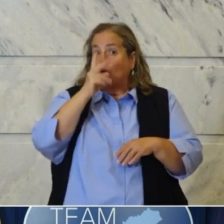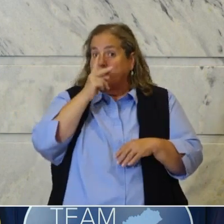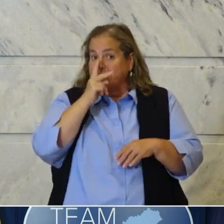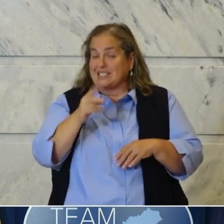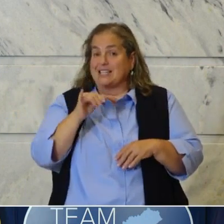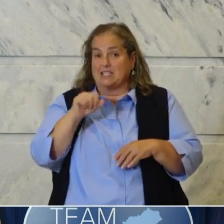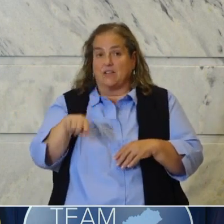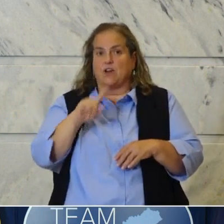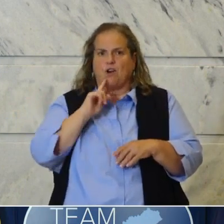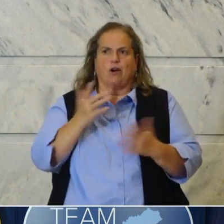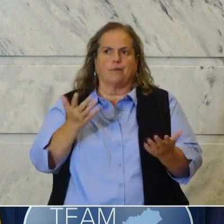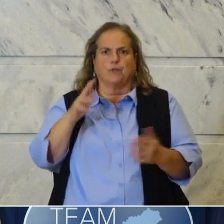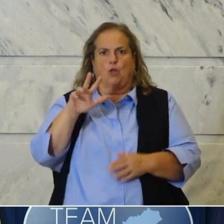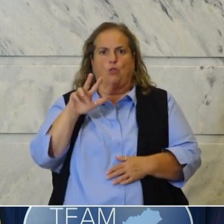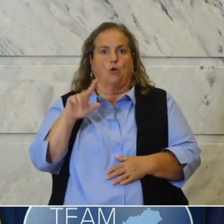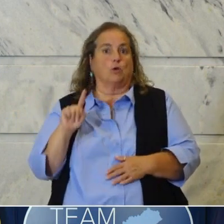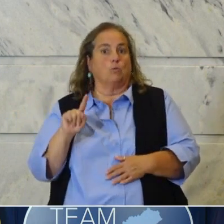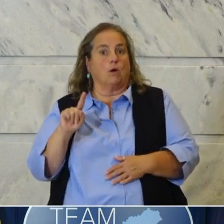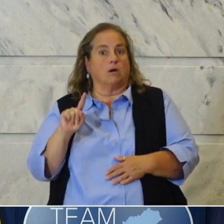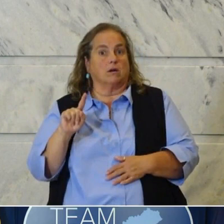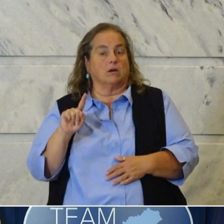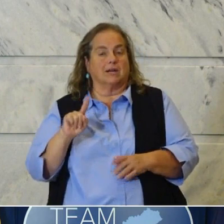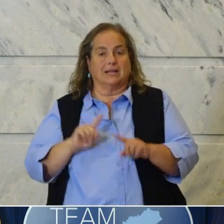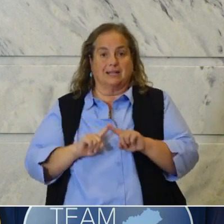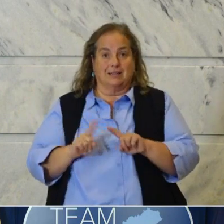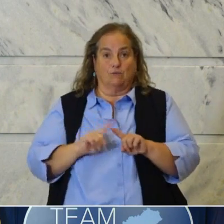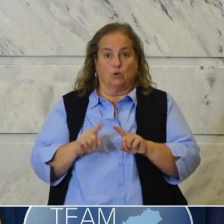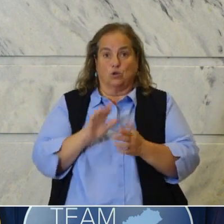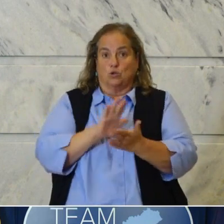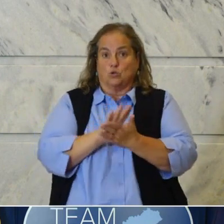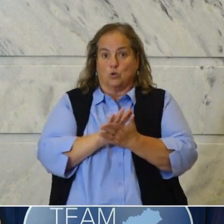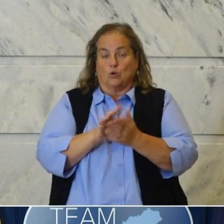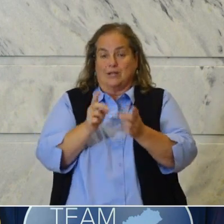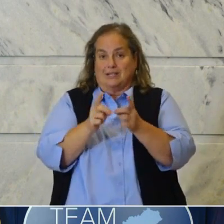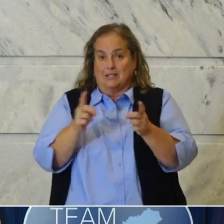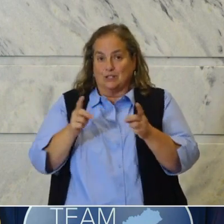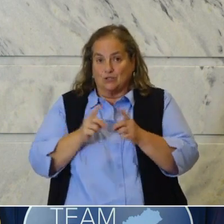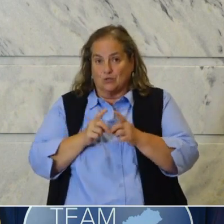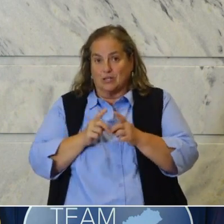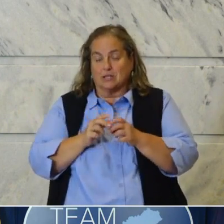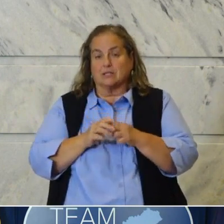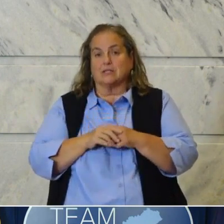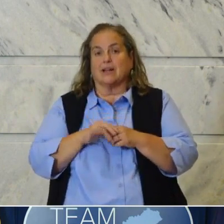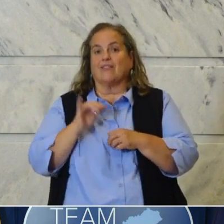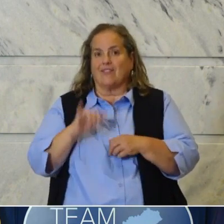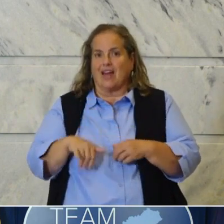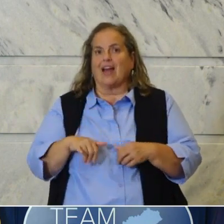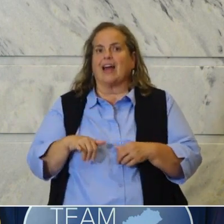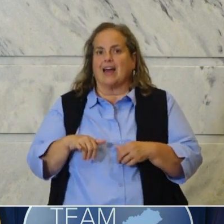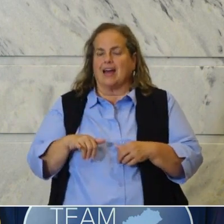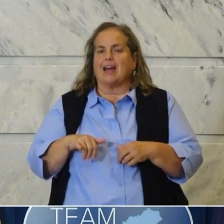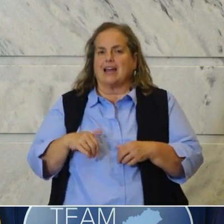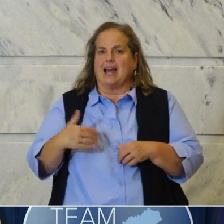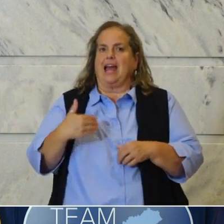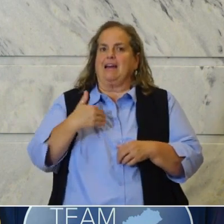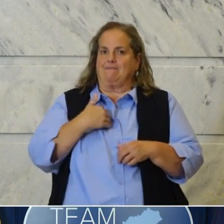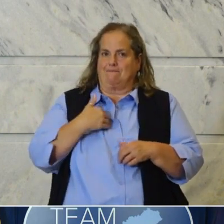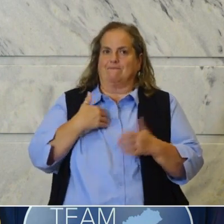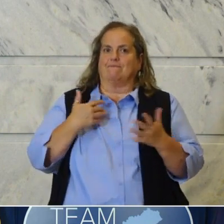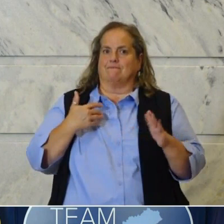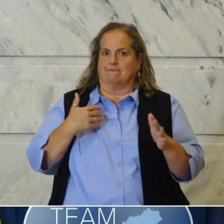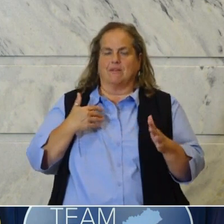at least 31 different school districts that have had not that currently have